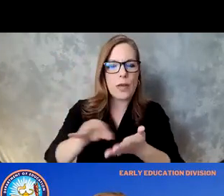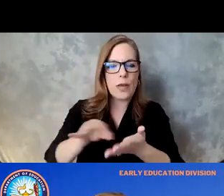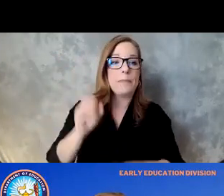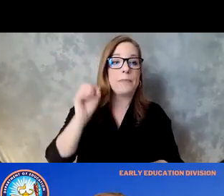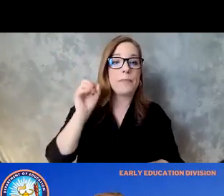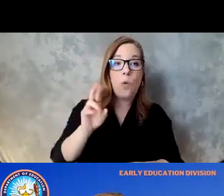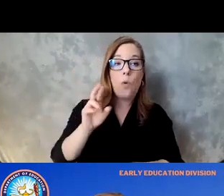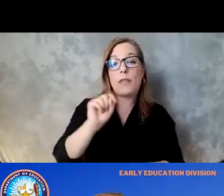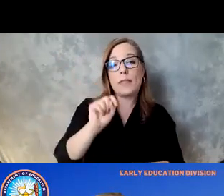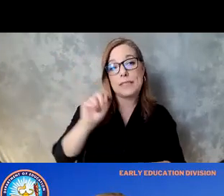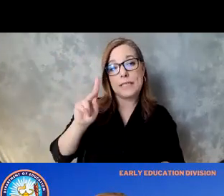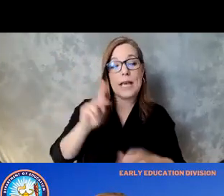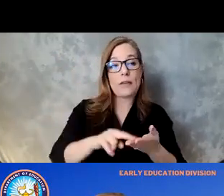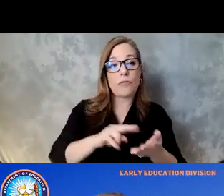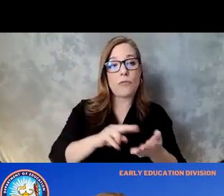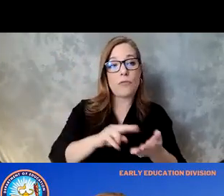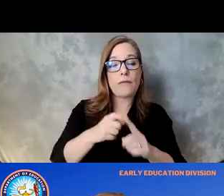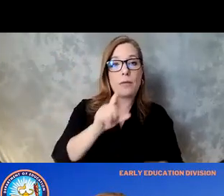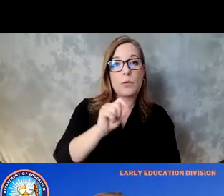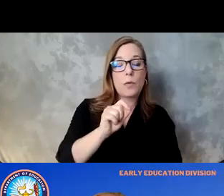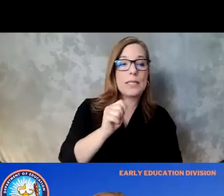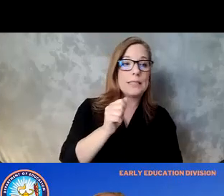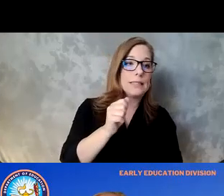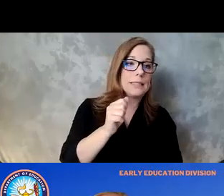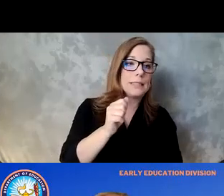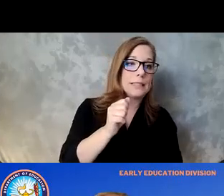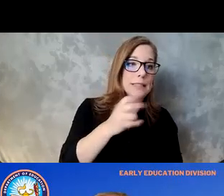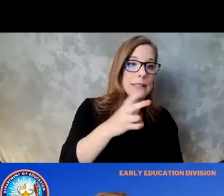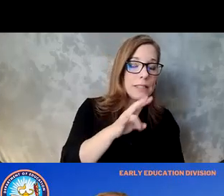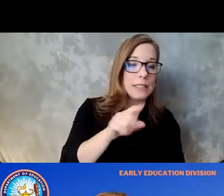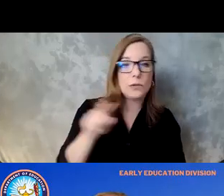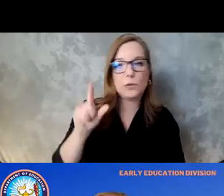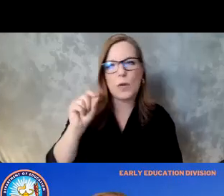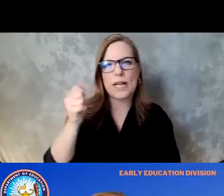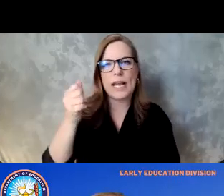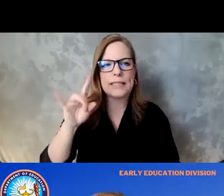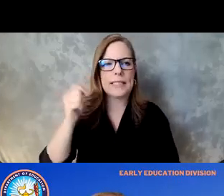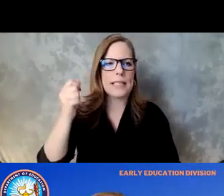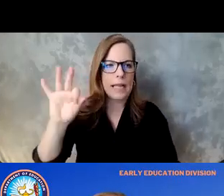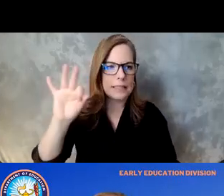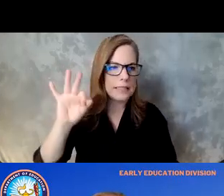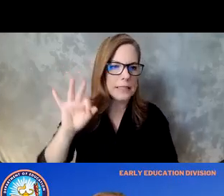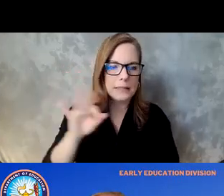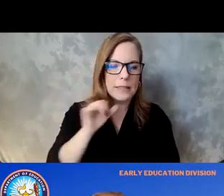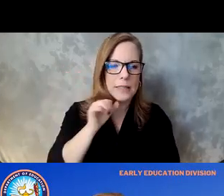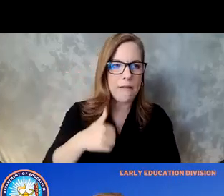from 2016–17 to 2018–19. So as a result some of you should have received an email